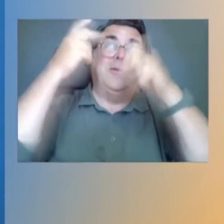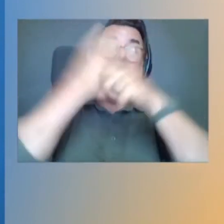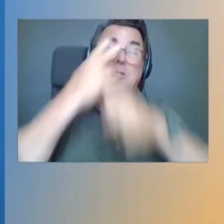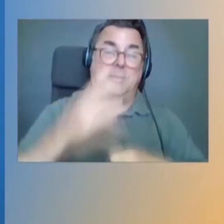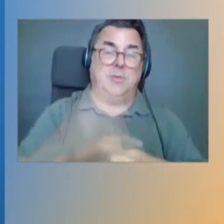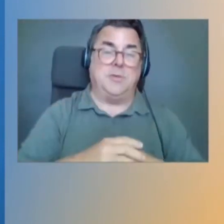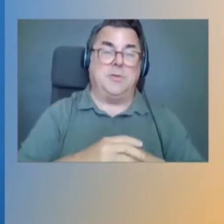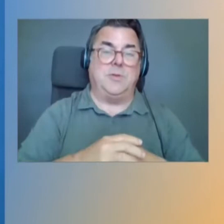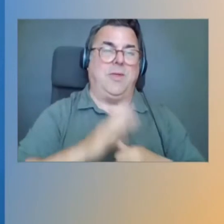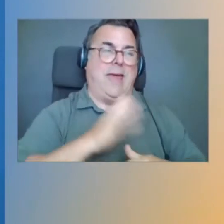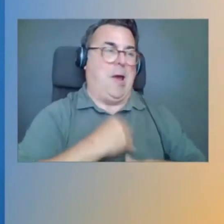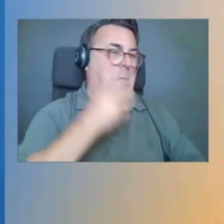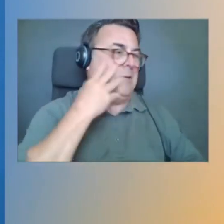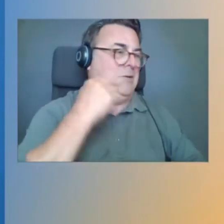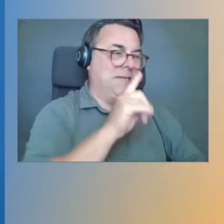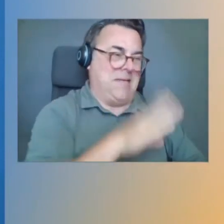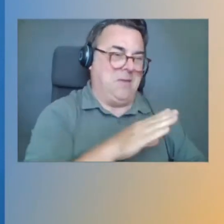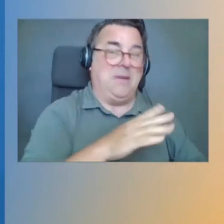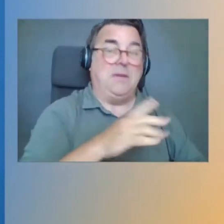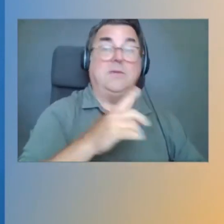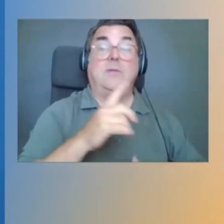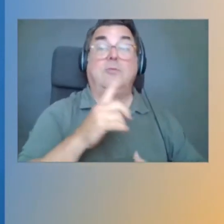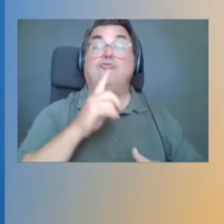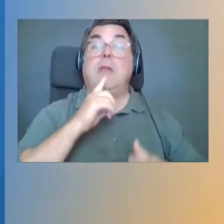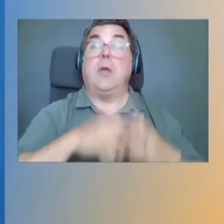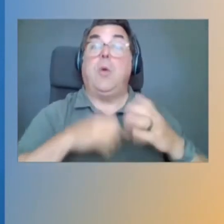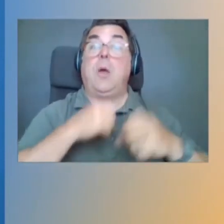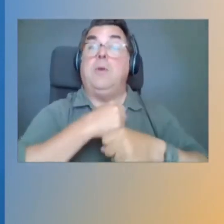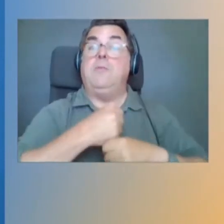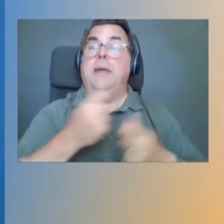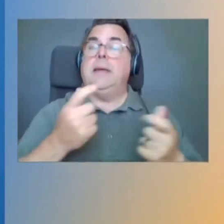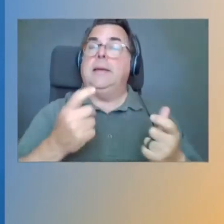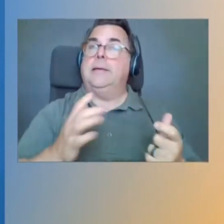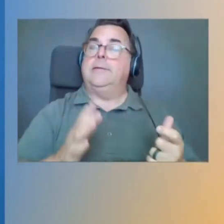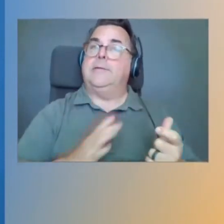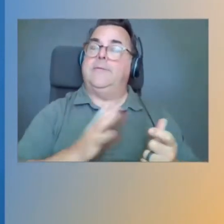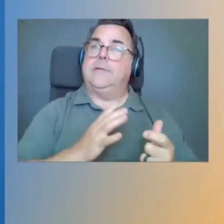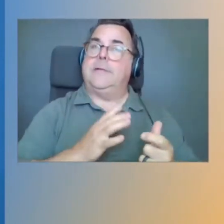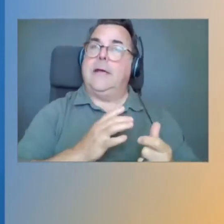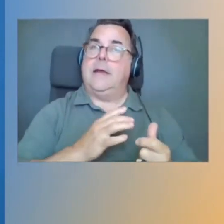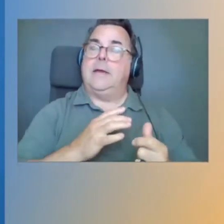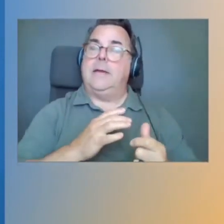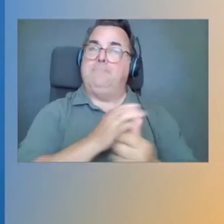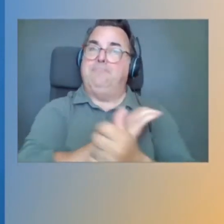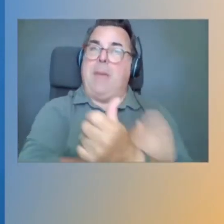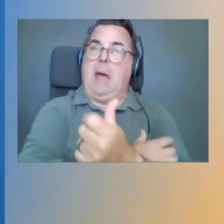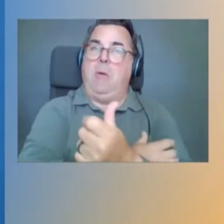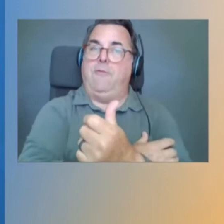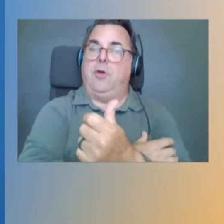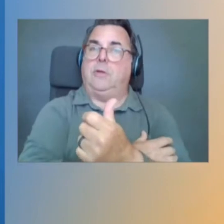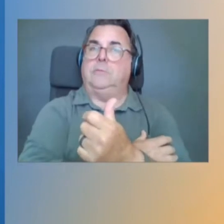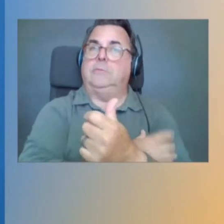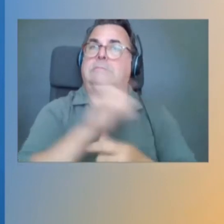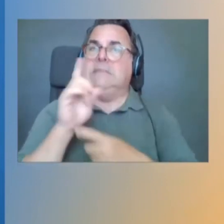what we've really created is a sophisticated power-fail-safe journal database that can,